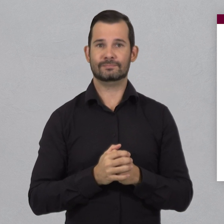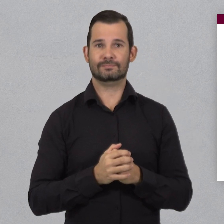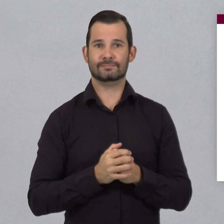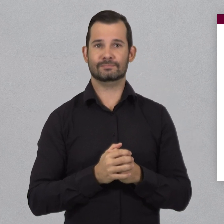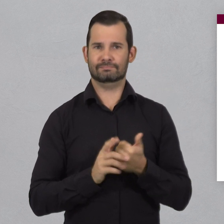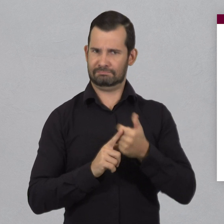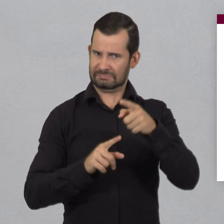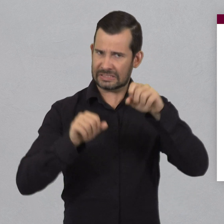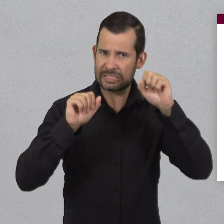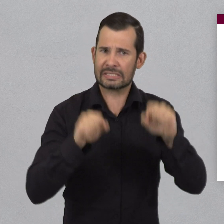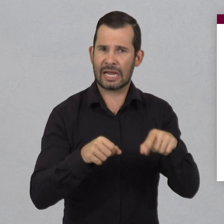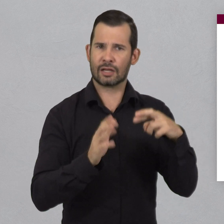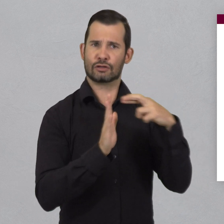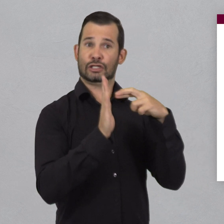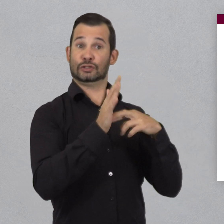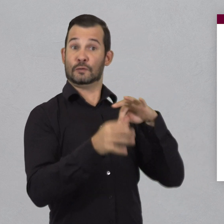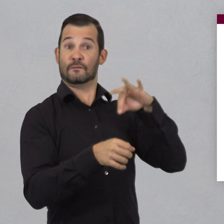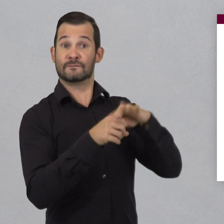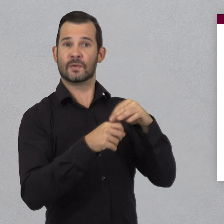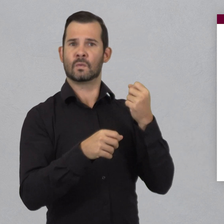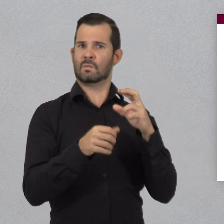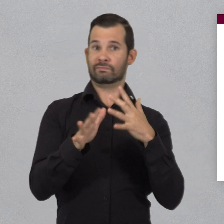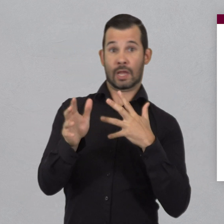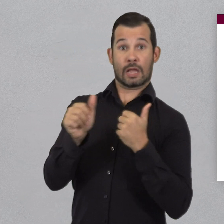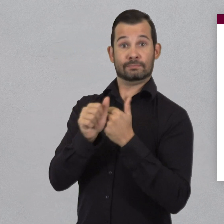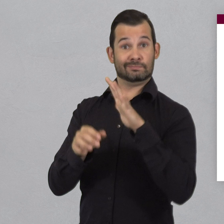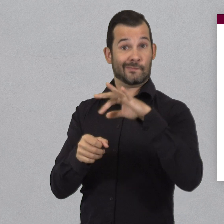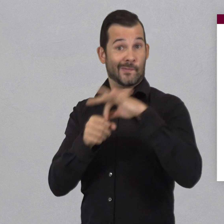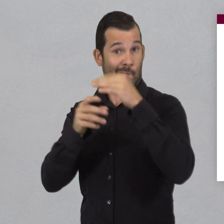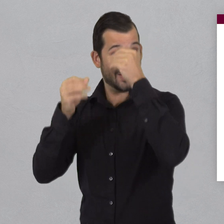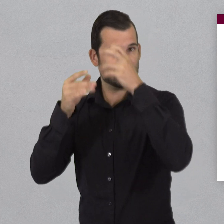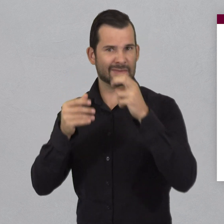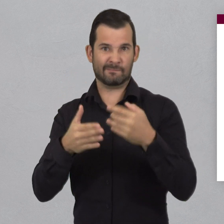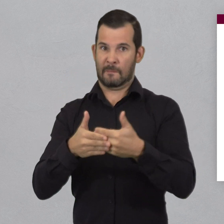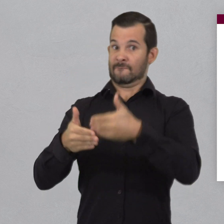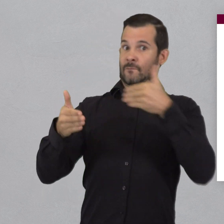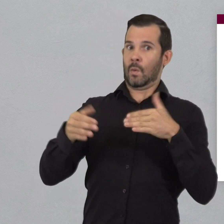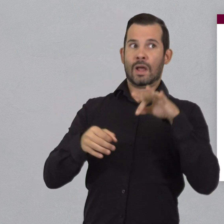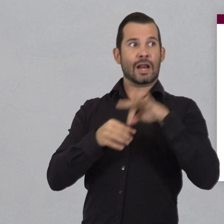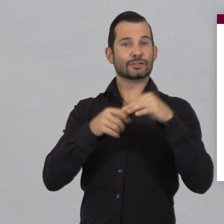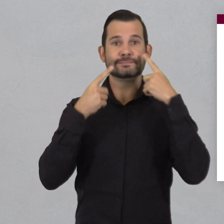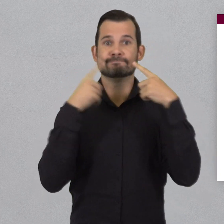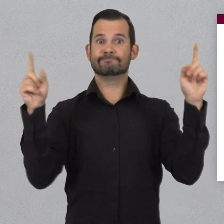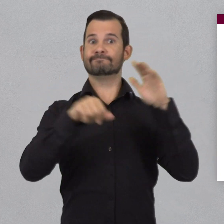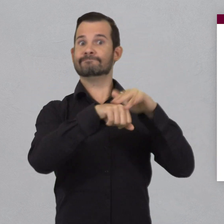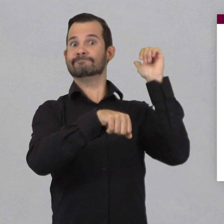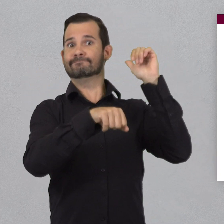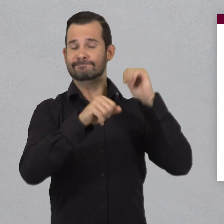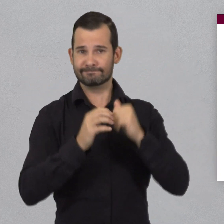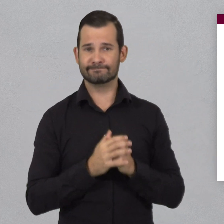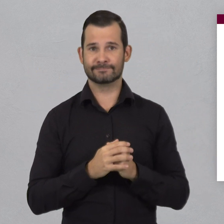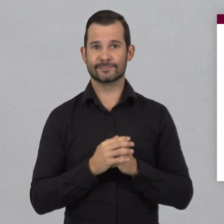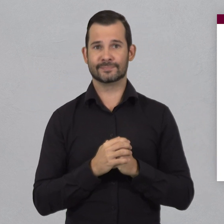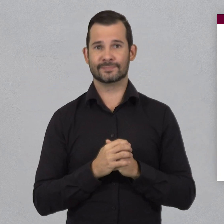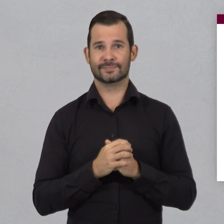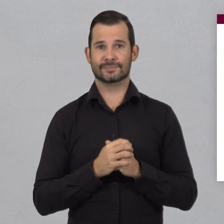You can register to vote or update your voter information even before an election is called.